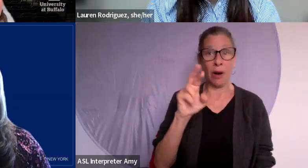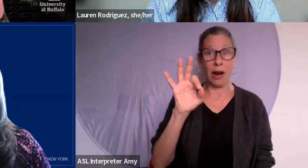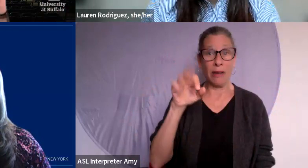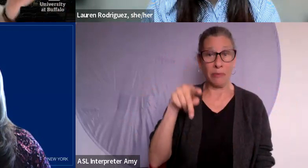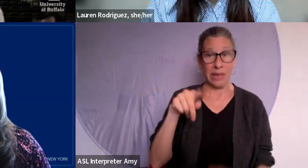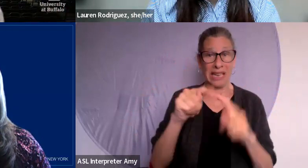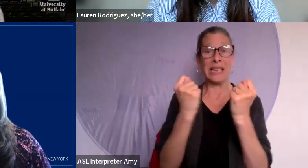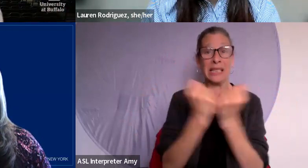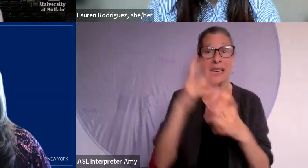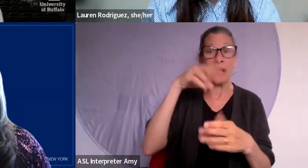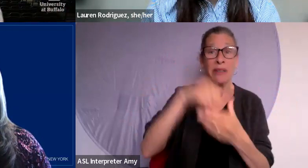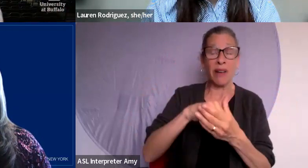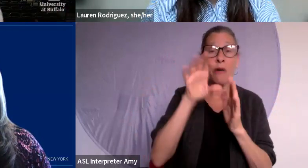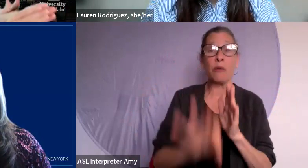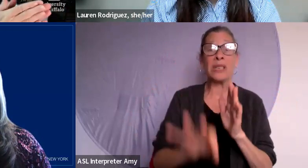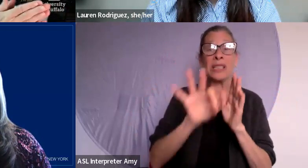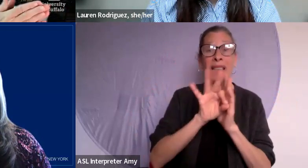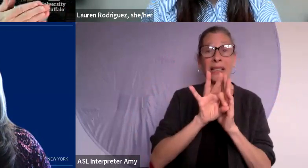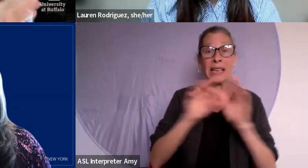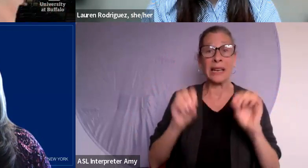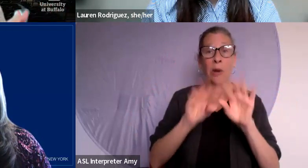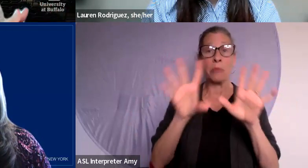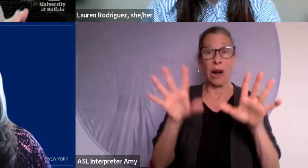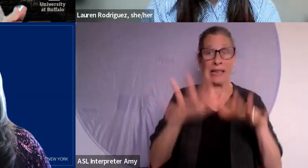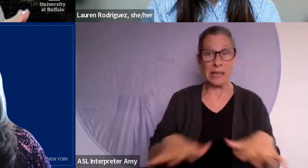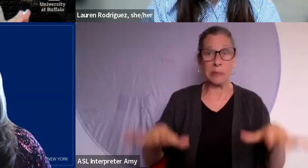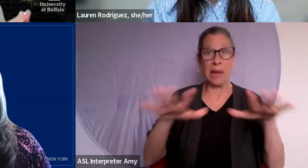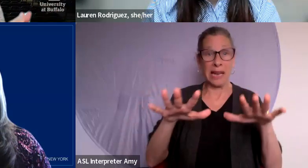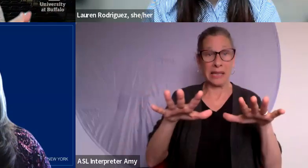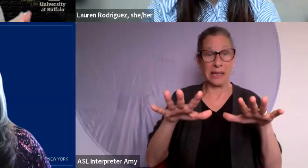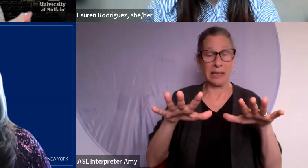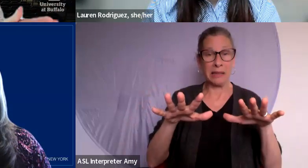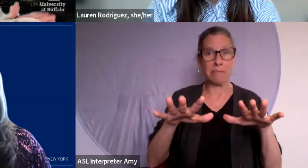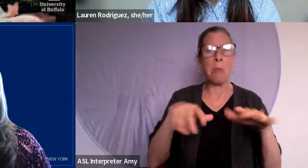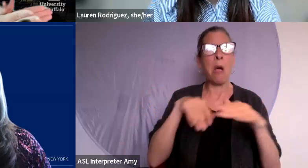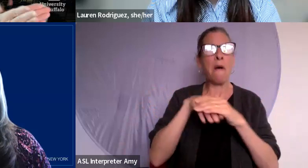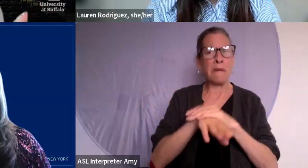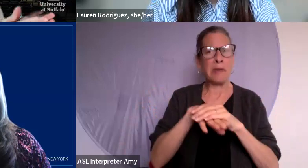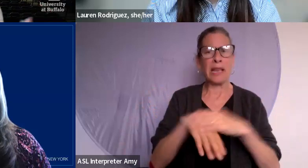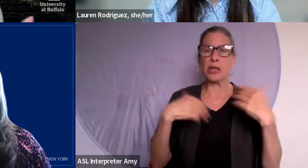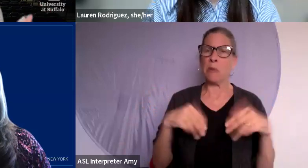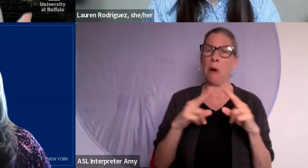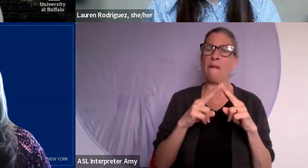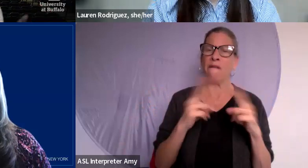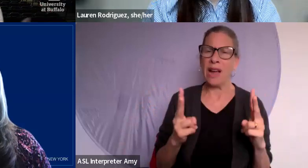involved with selecting Brightspace. And Brightspace is very accessible, it is one of the most accessible products